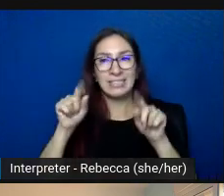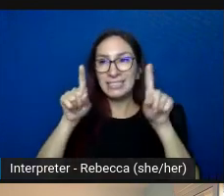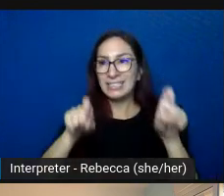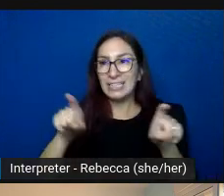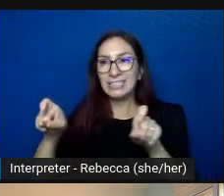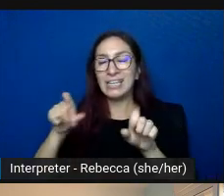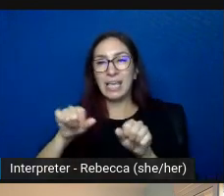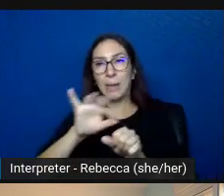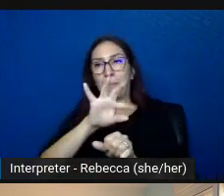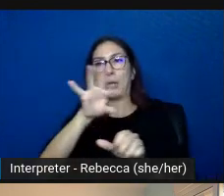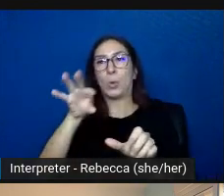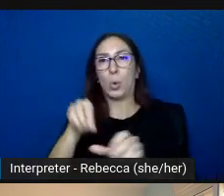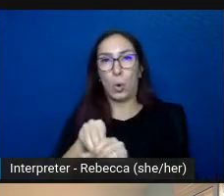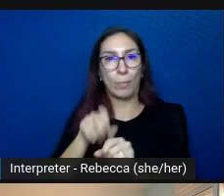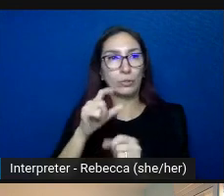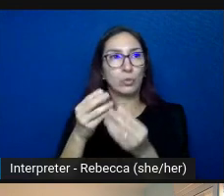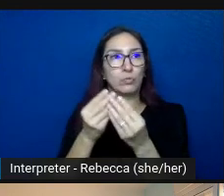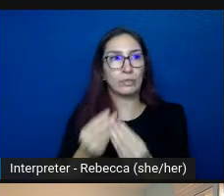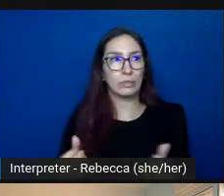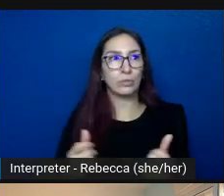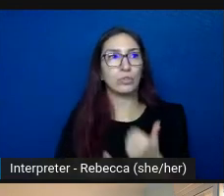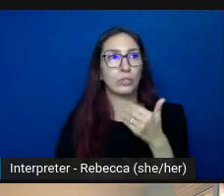There's no issue for that.